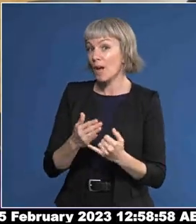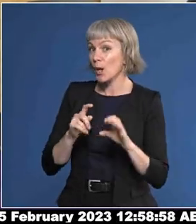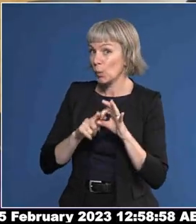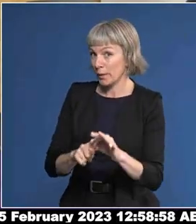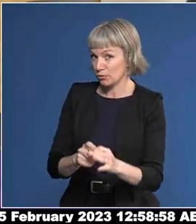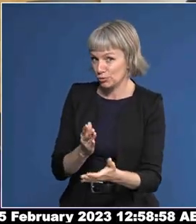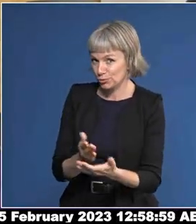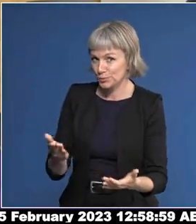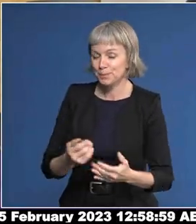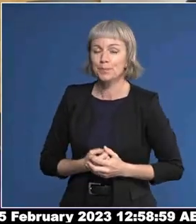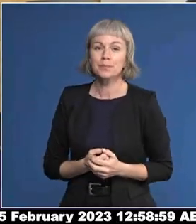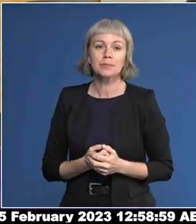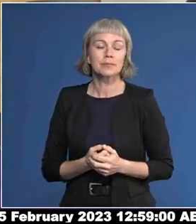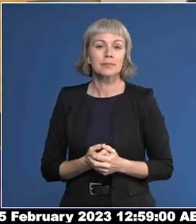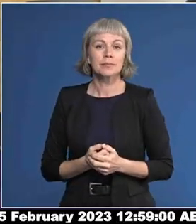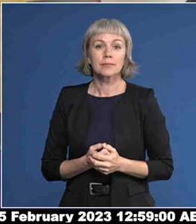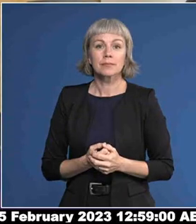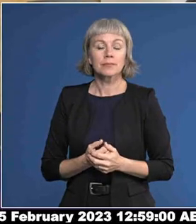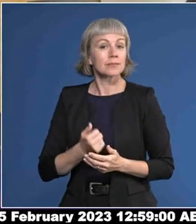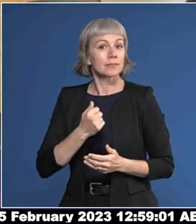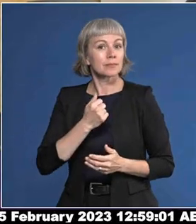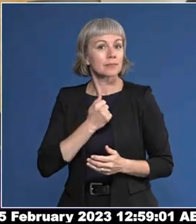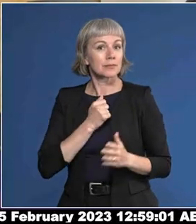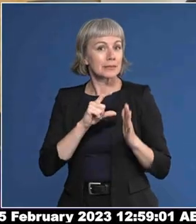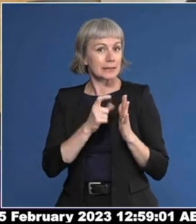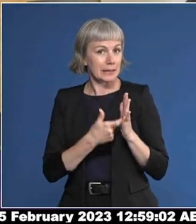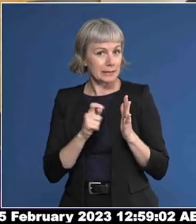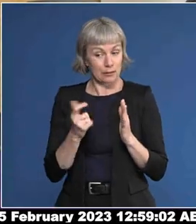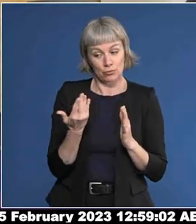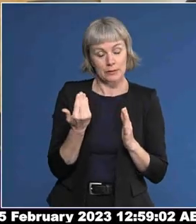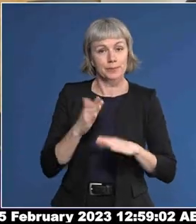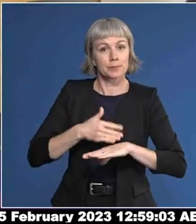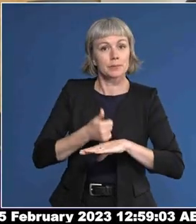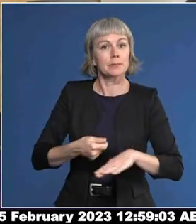Commission recently held a Public hearing in relation to a vision for a future.